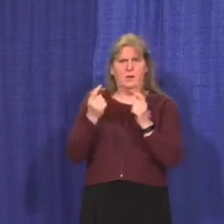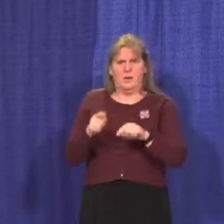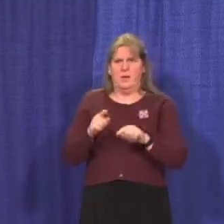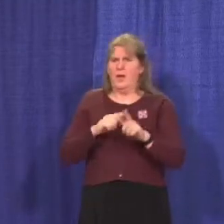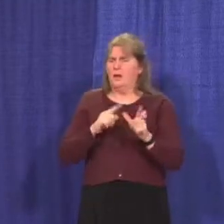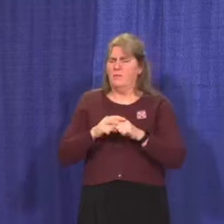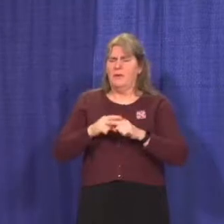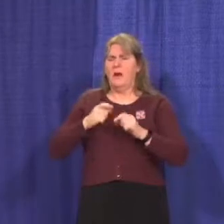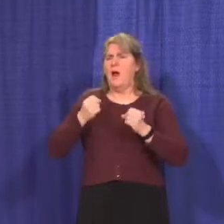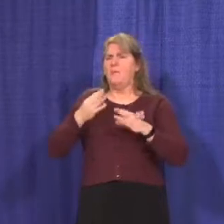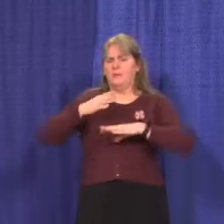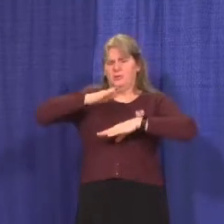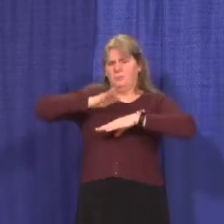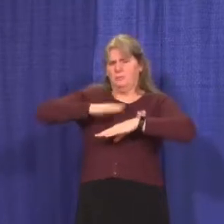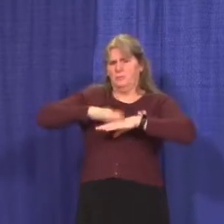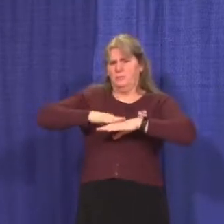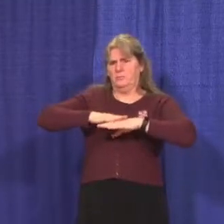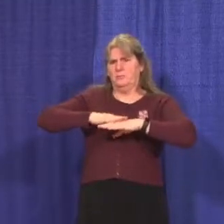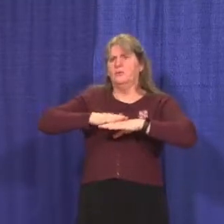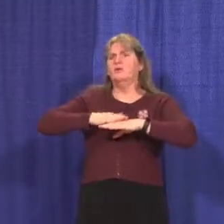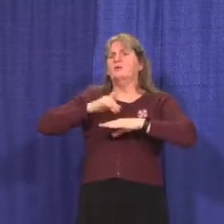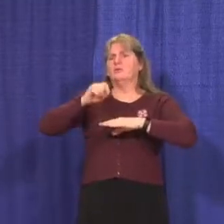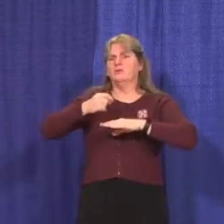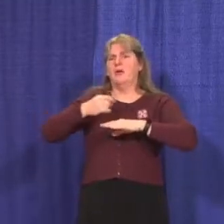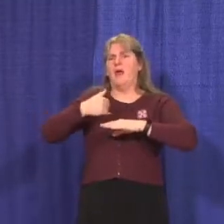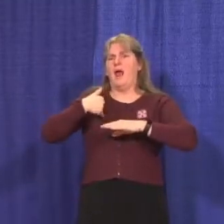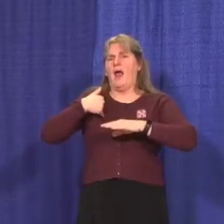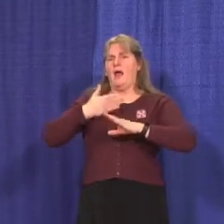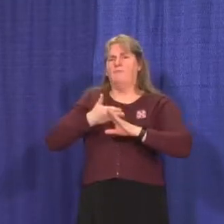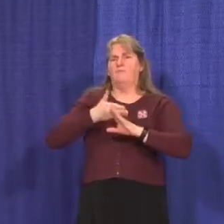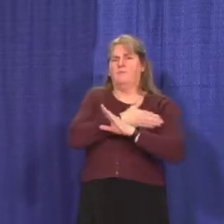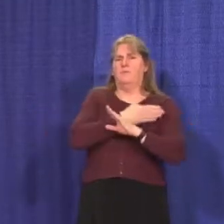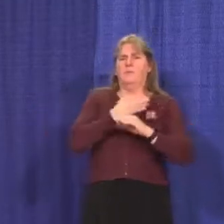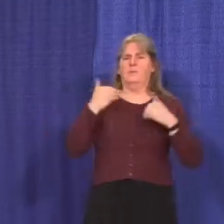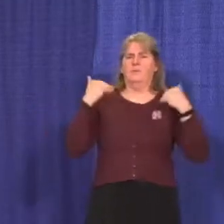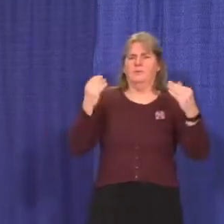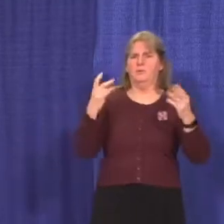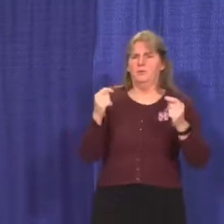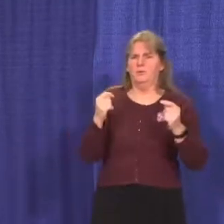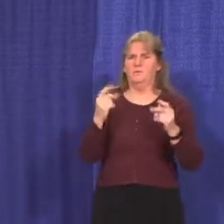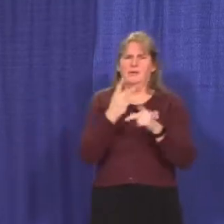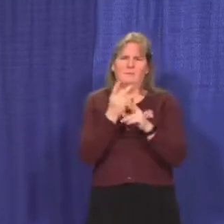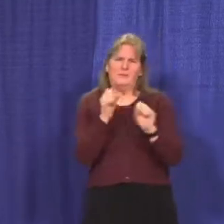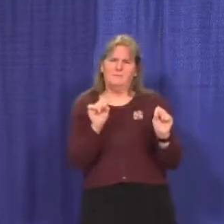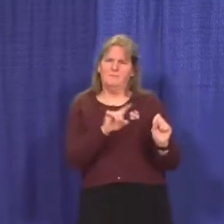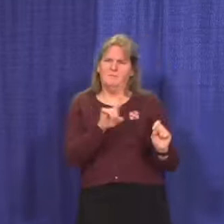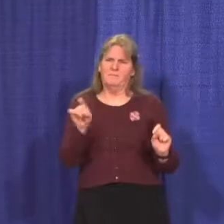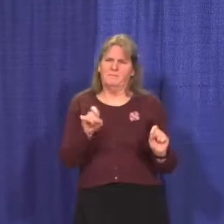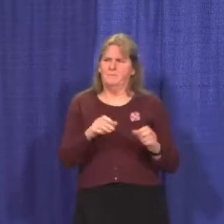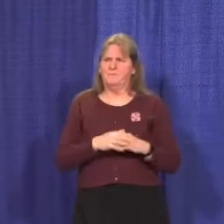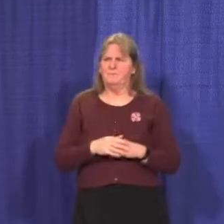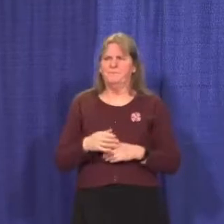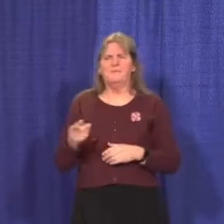Reporter: -- should Yukoners receive? What the opposition has been